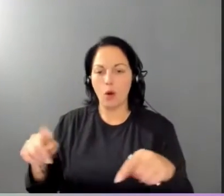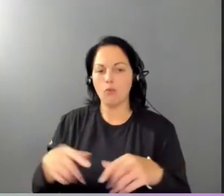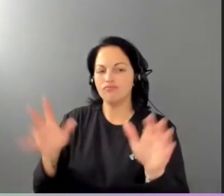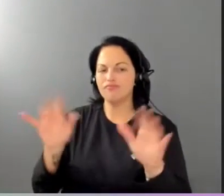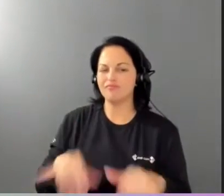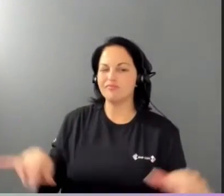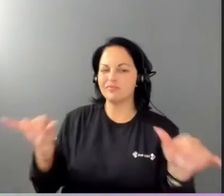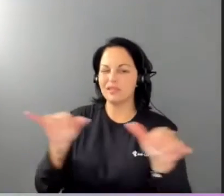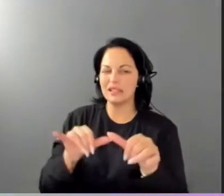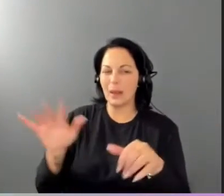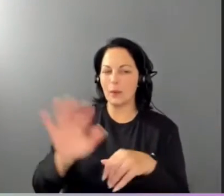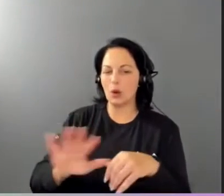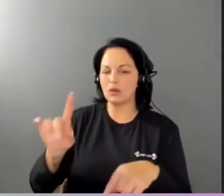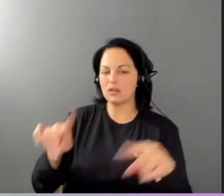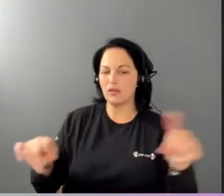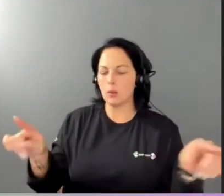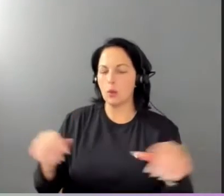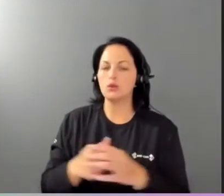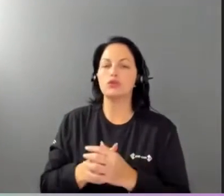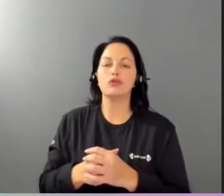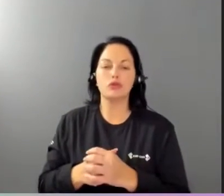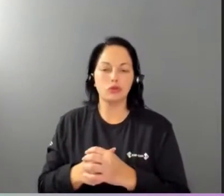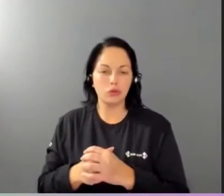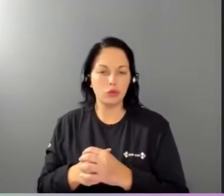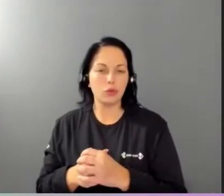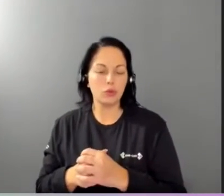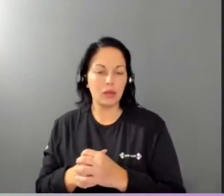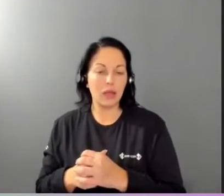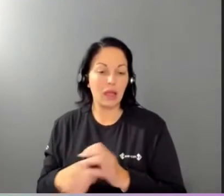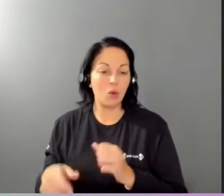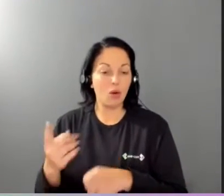communications in accessibility that a level, how you define level one for each of your variables in that